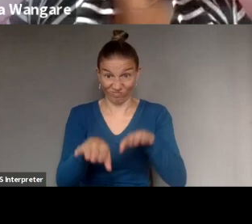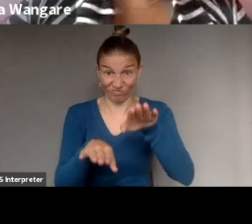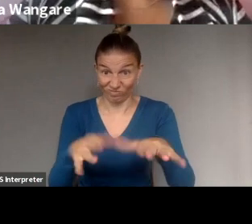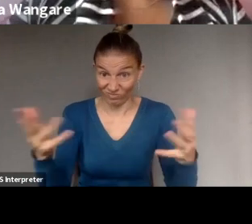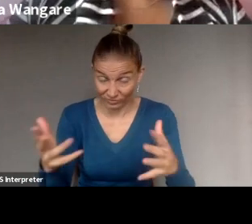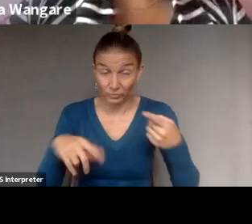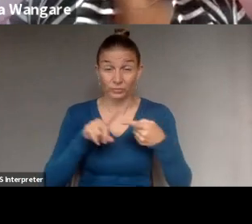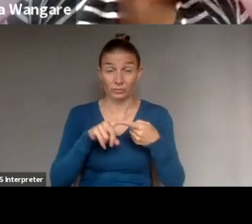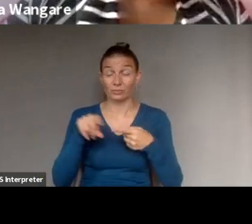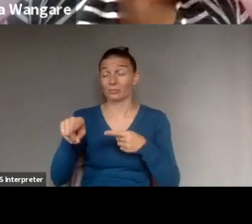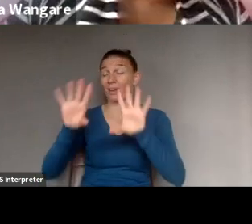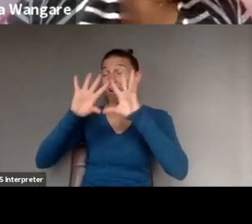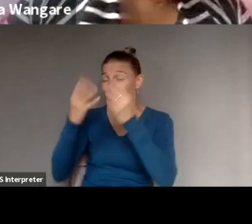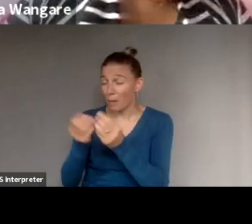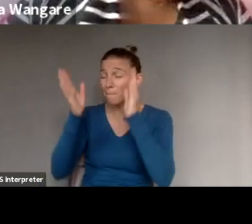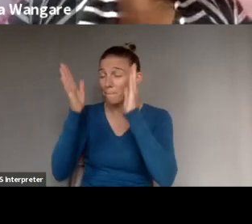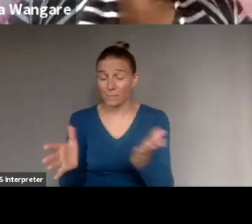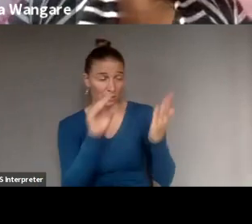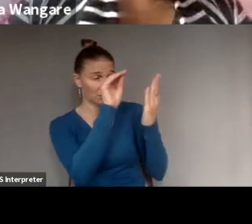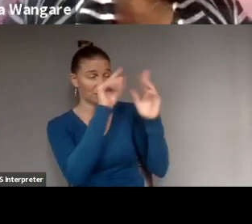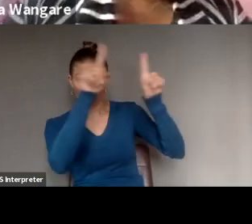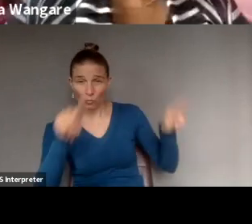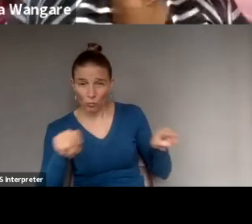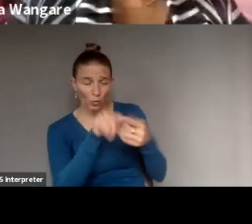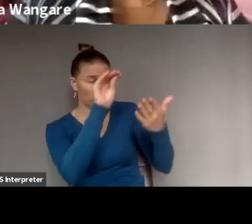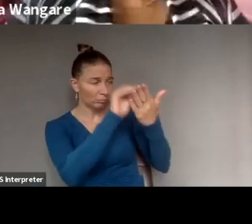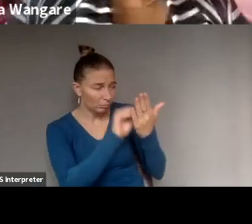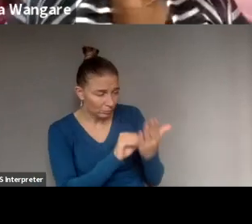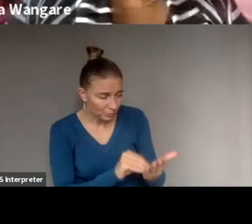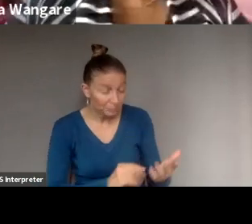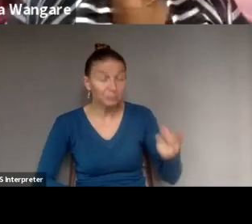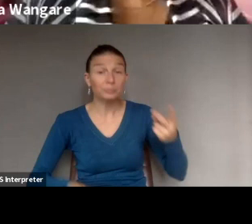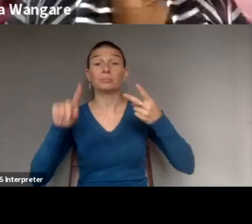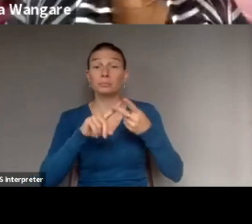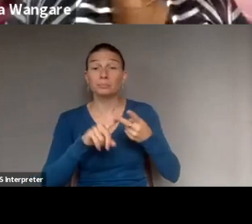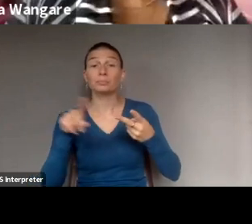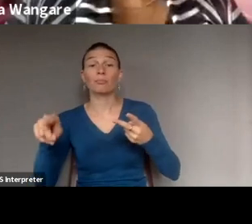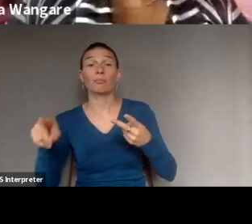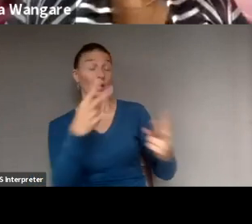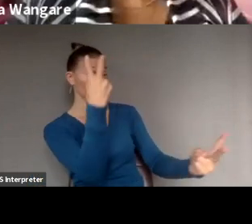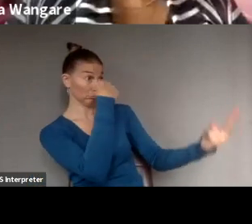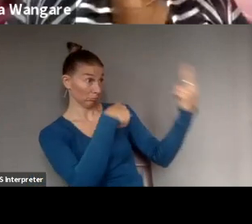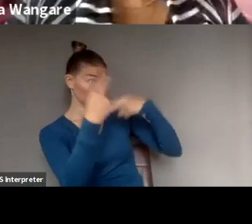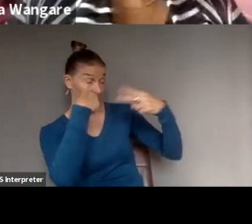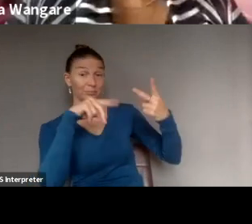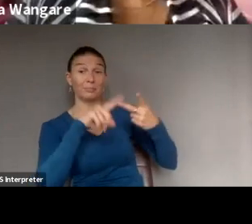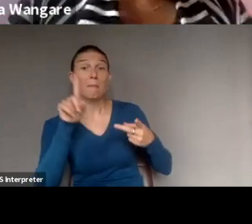you have to book an appointment for the assessment. The assessment is done under a medical team.